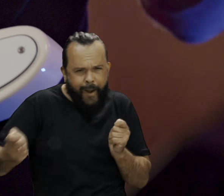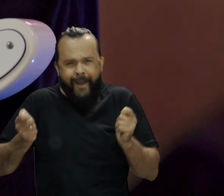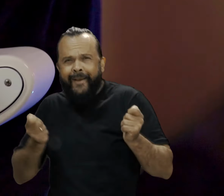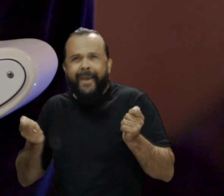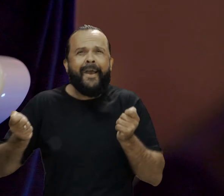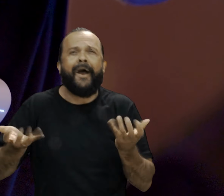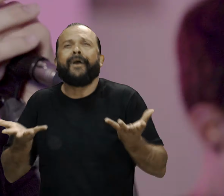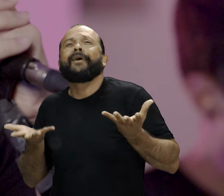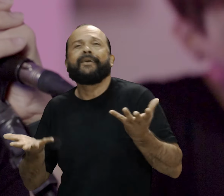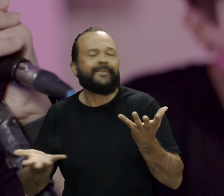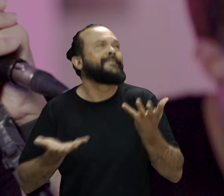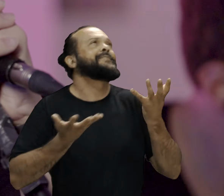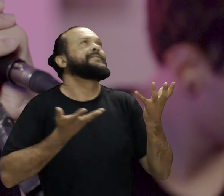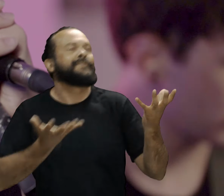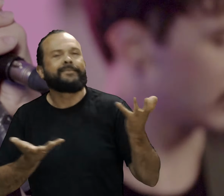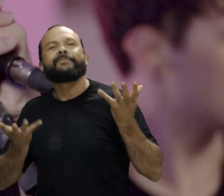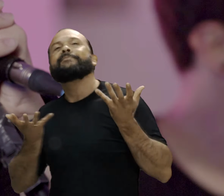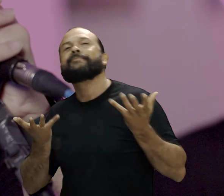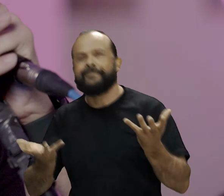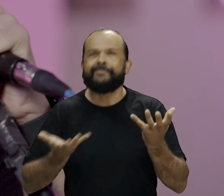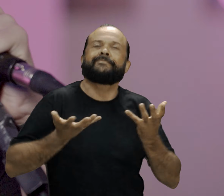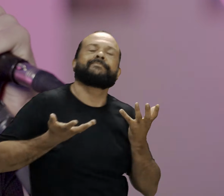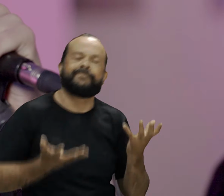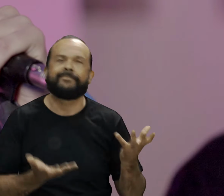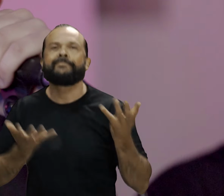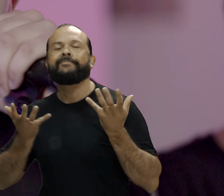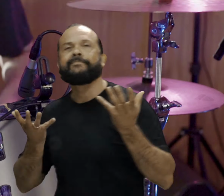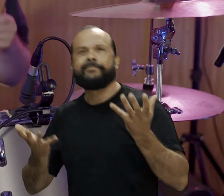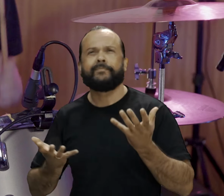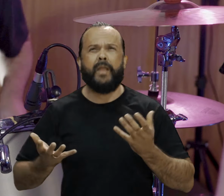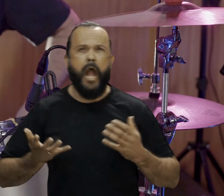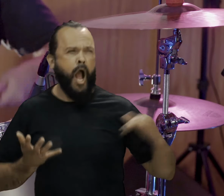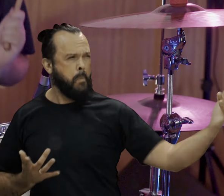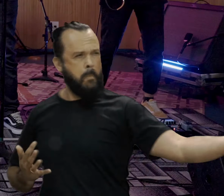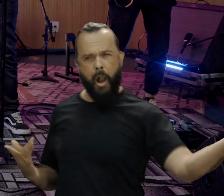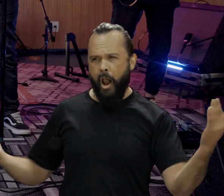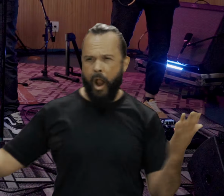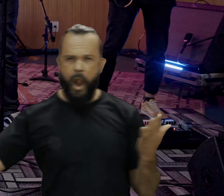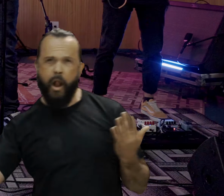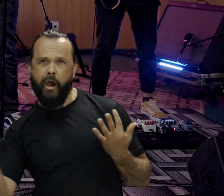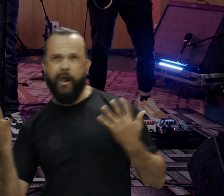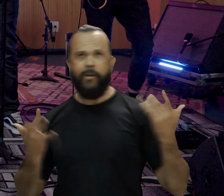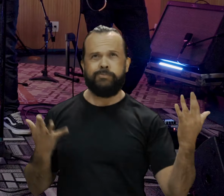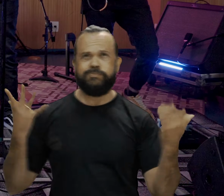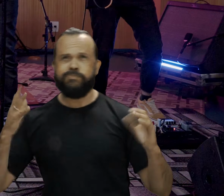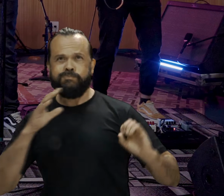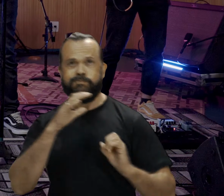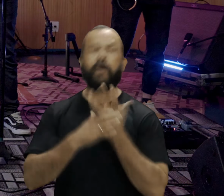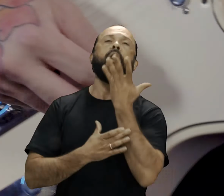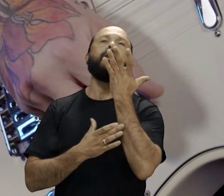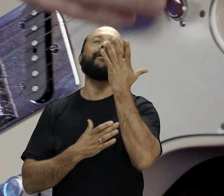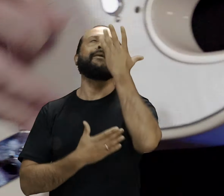And be grateful for everything that comes